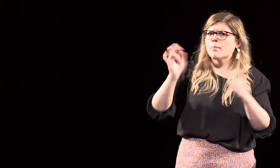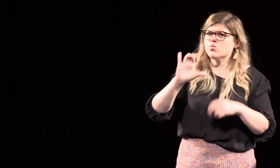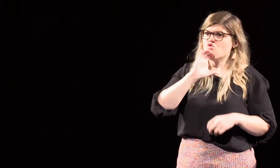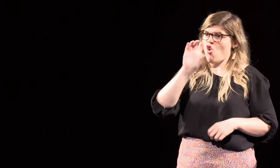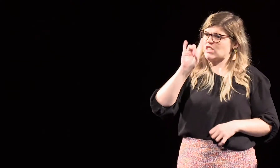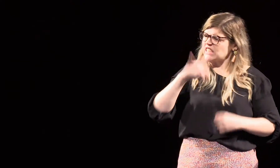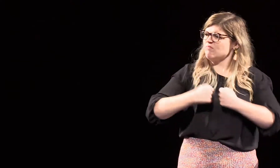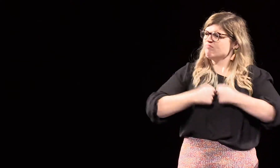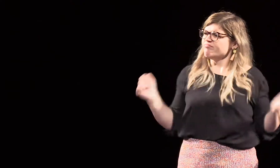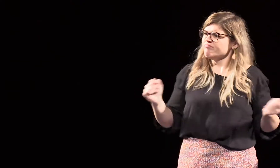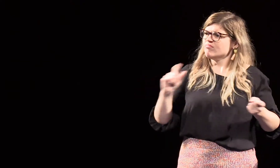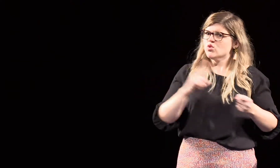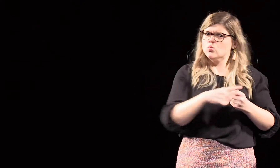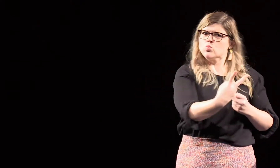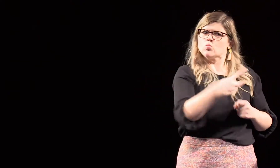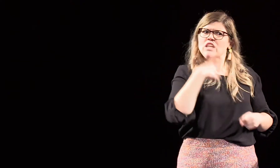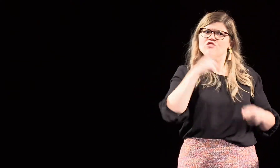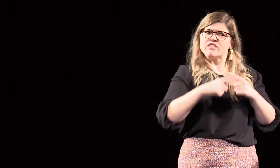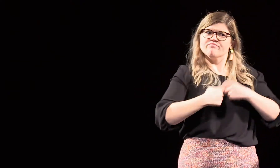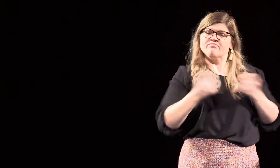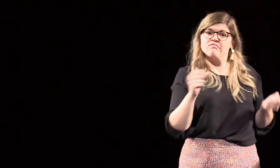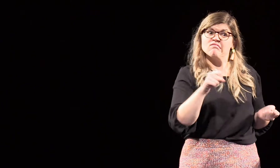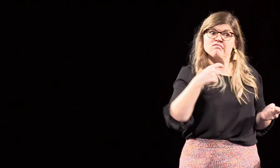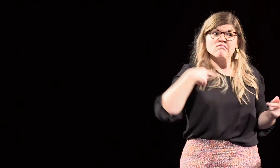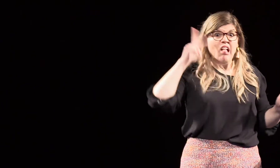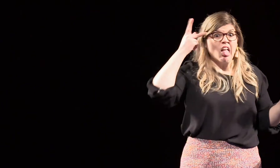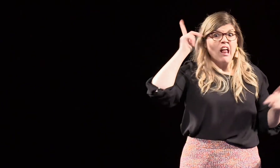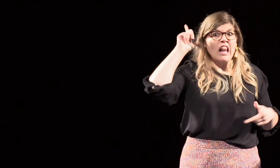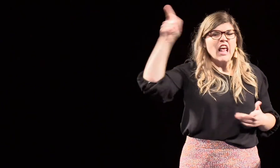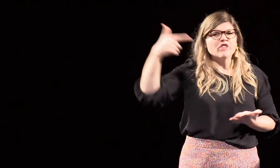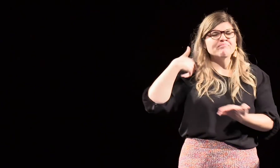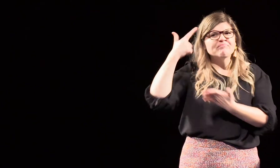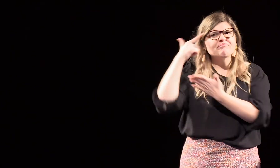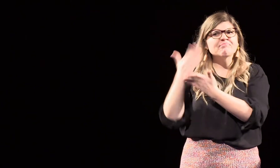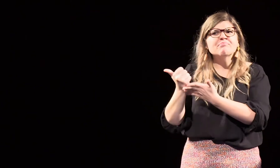So they talk about some serious topics. They're very open with each other.